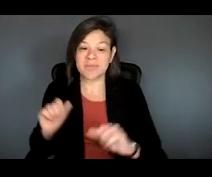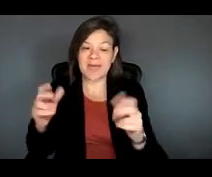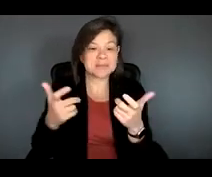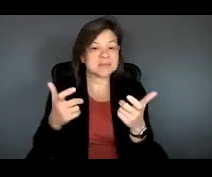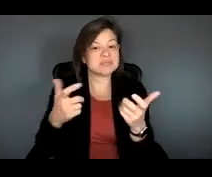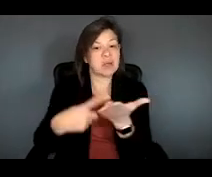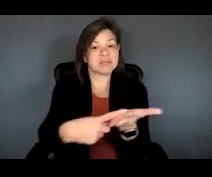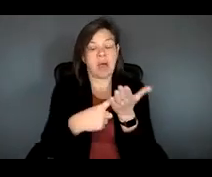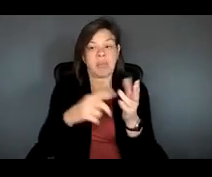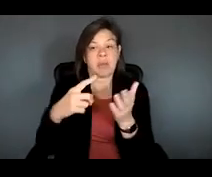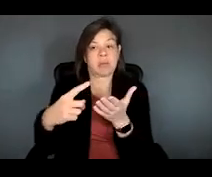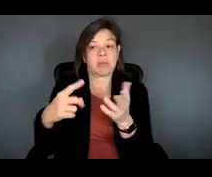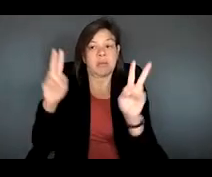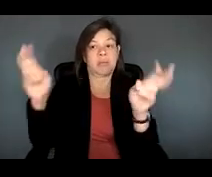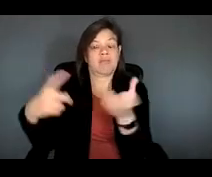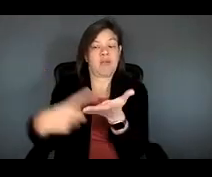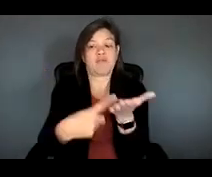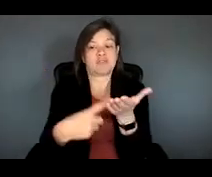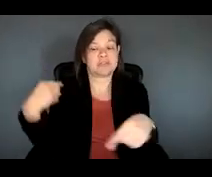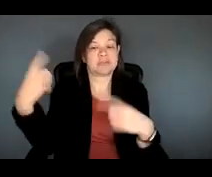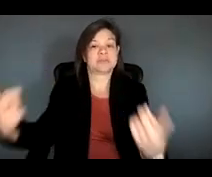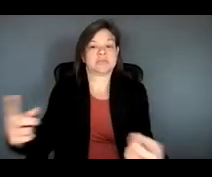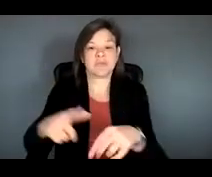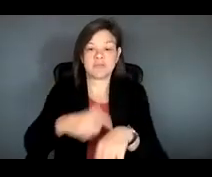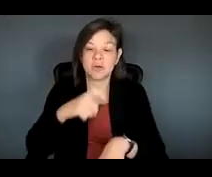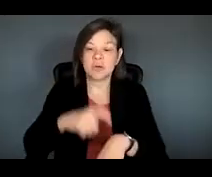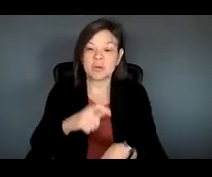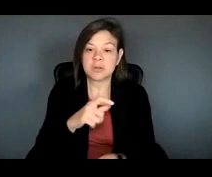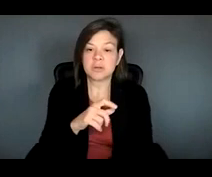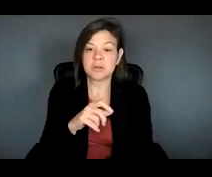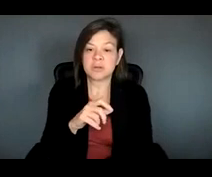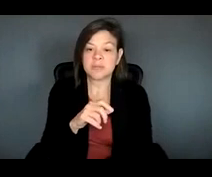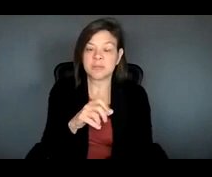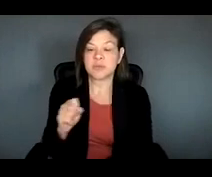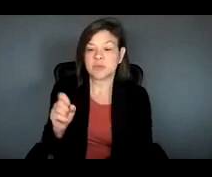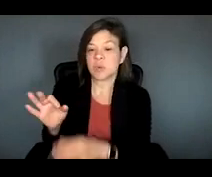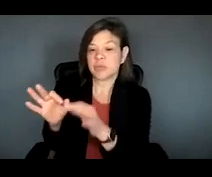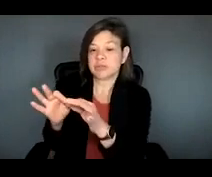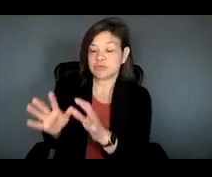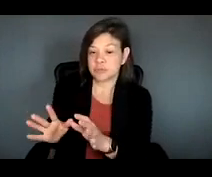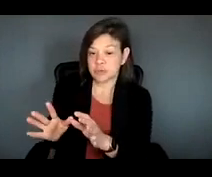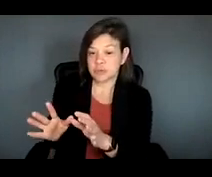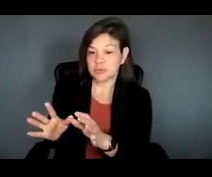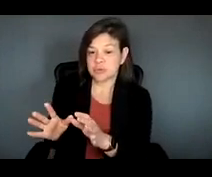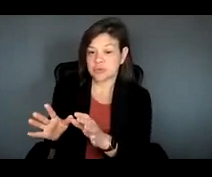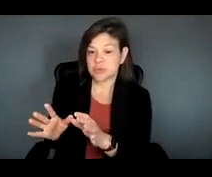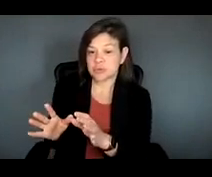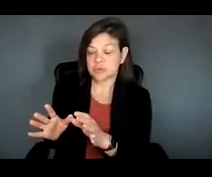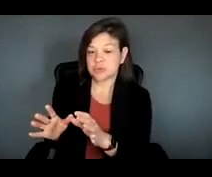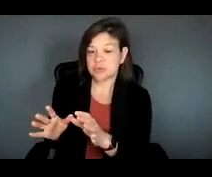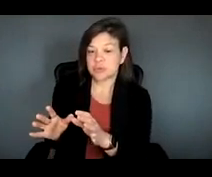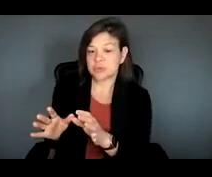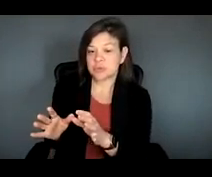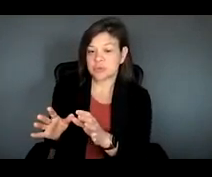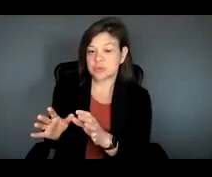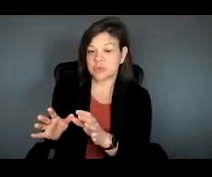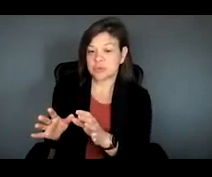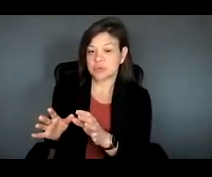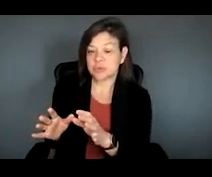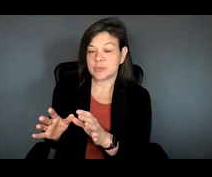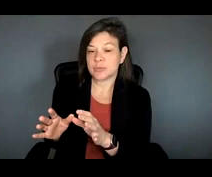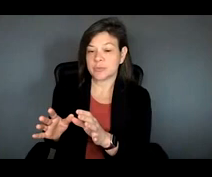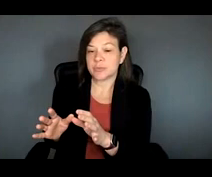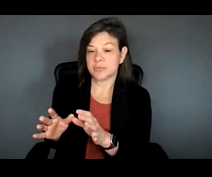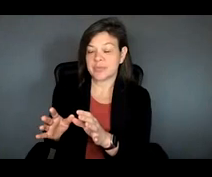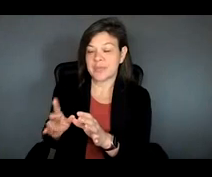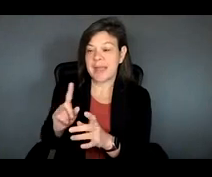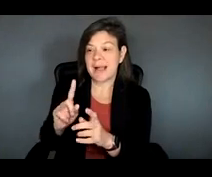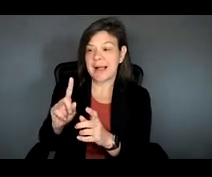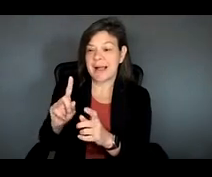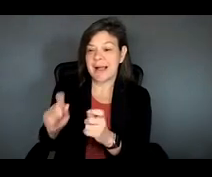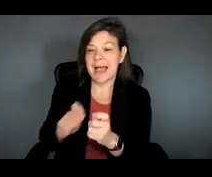that has been going around for a while. So the interpreters would accurately reflect